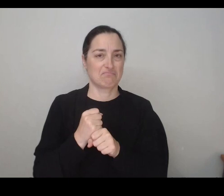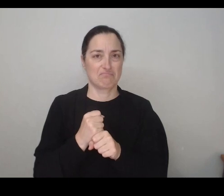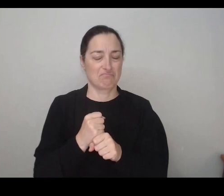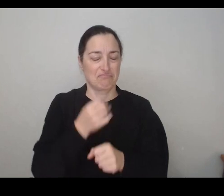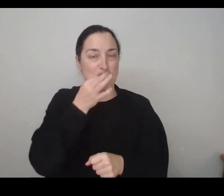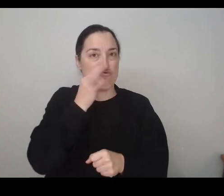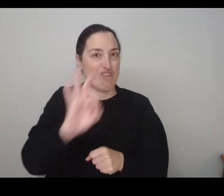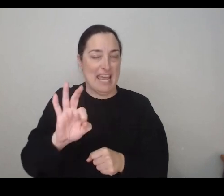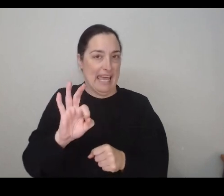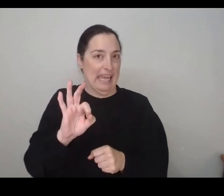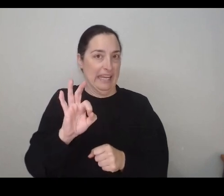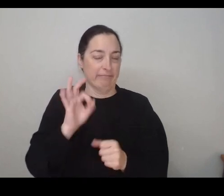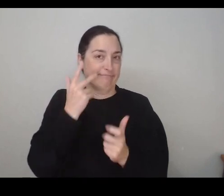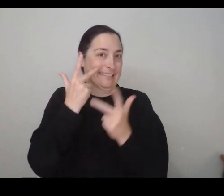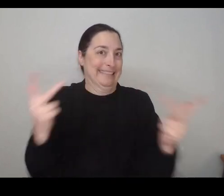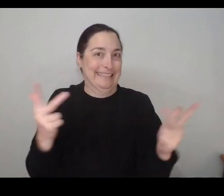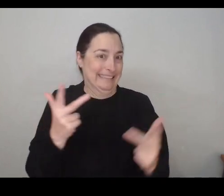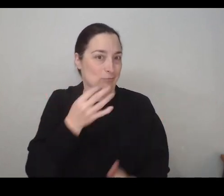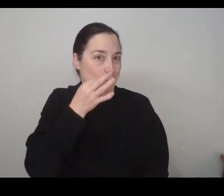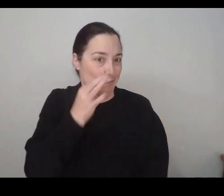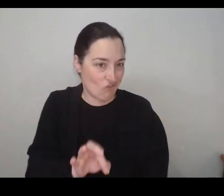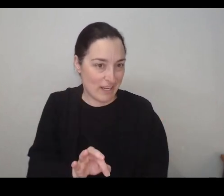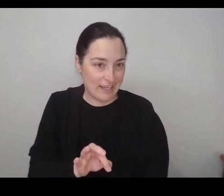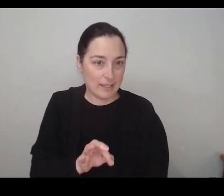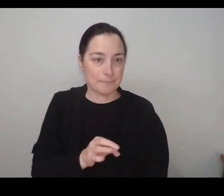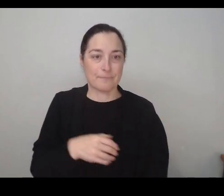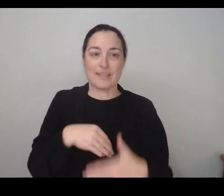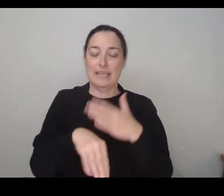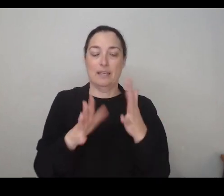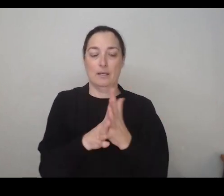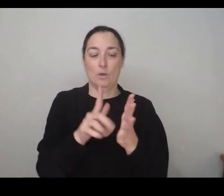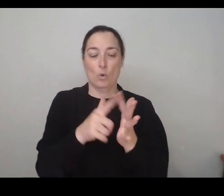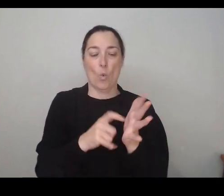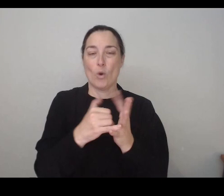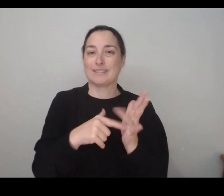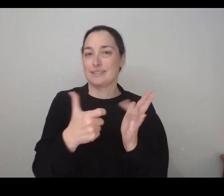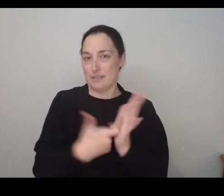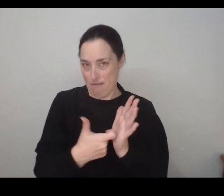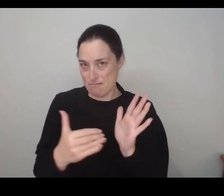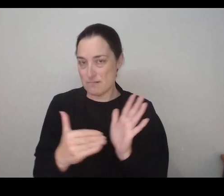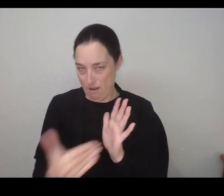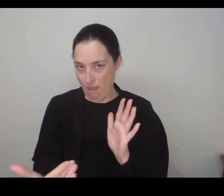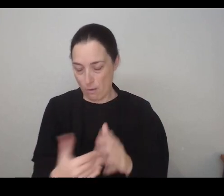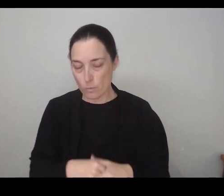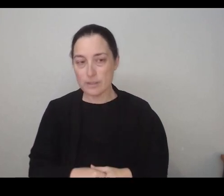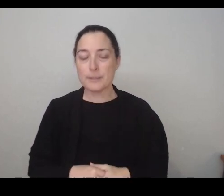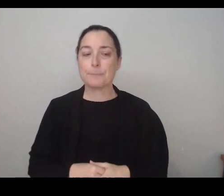and which is in Worcester now. And what is interesting, I mean many things are interesting in this painting,